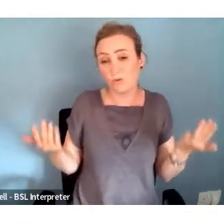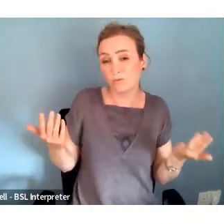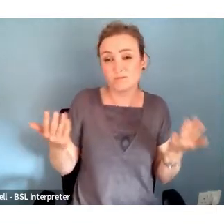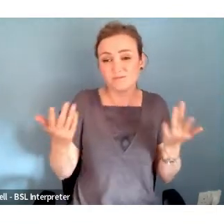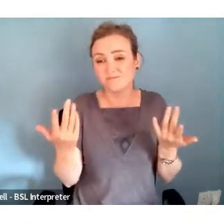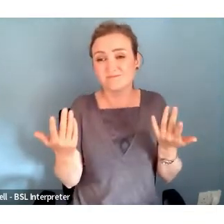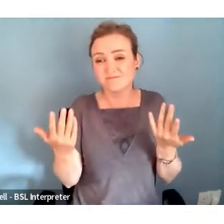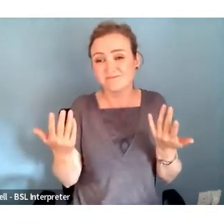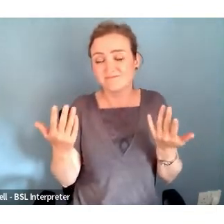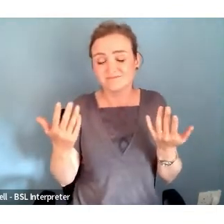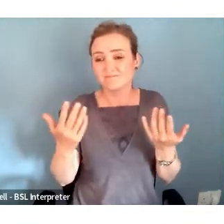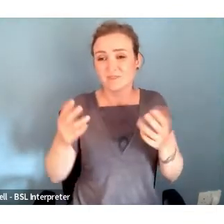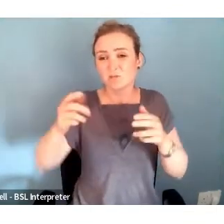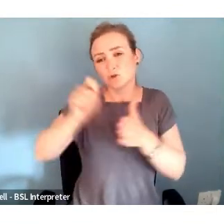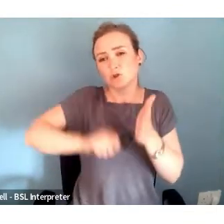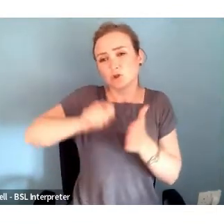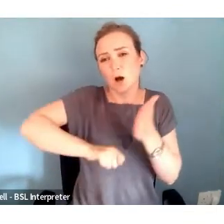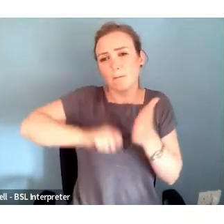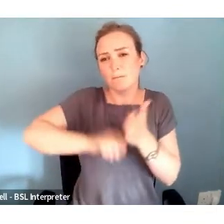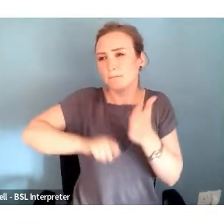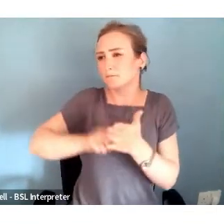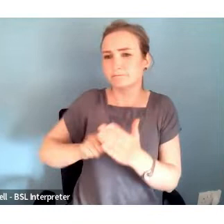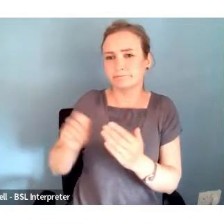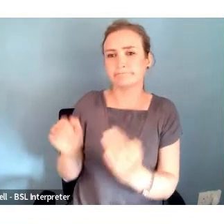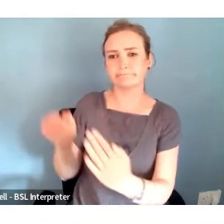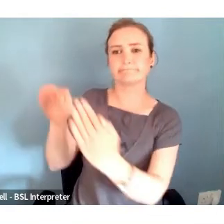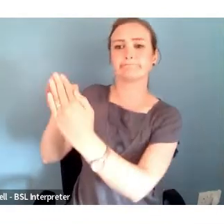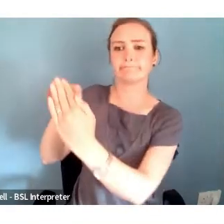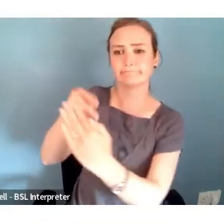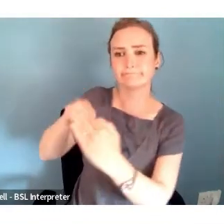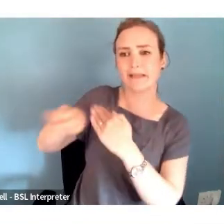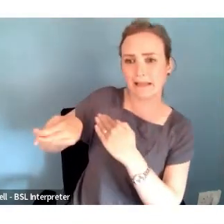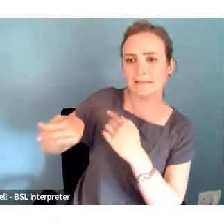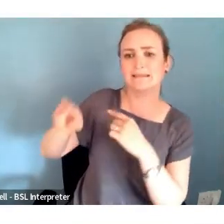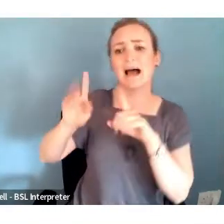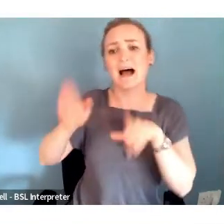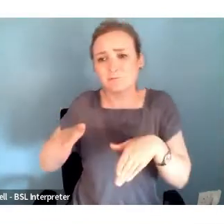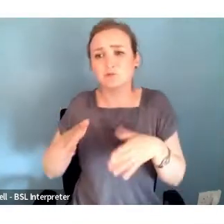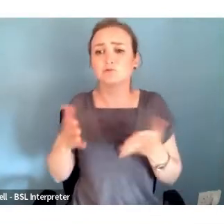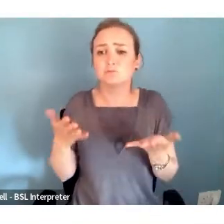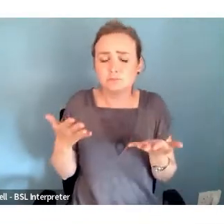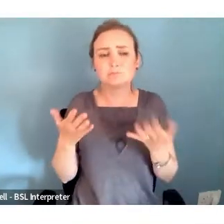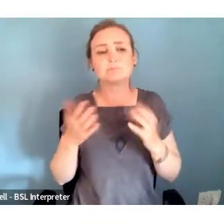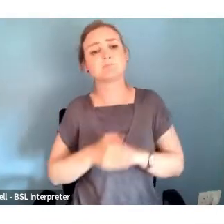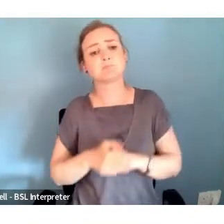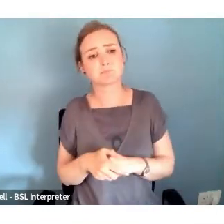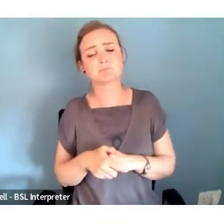Street shop, you have to be there in person. But some role s might lend themselves